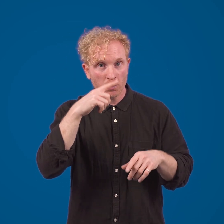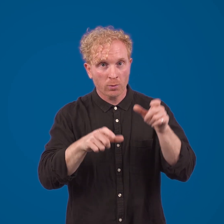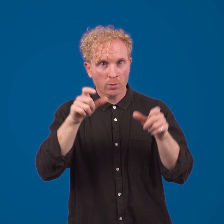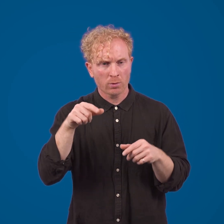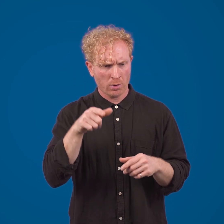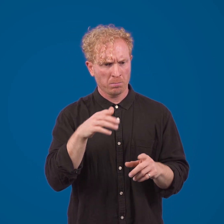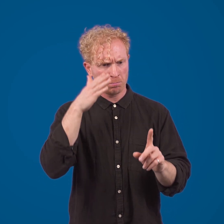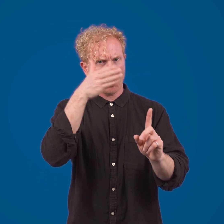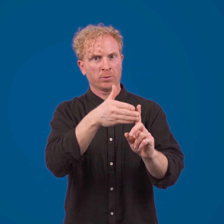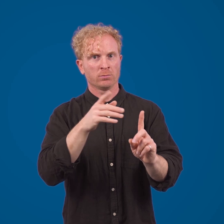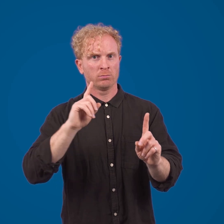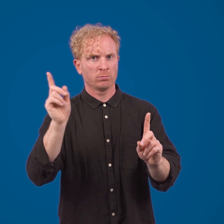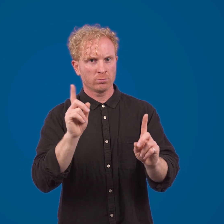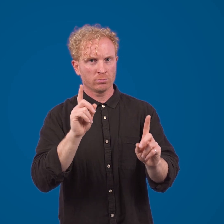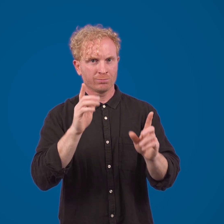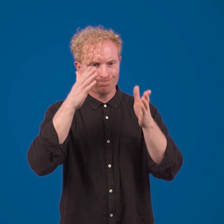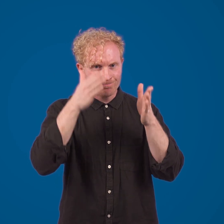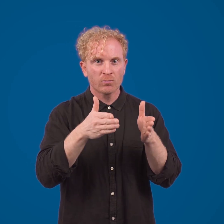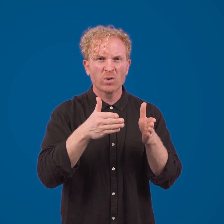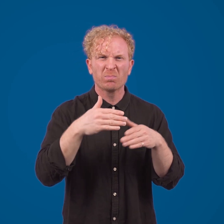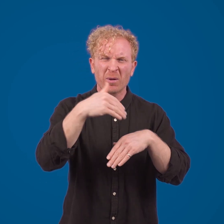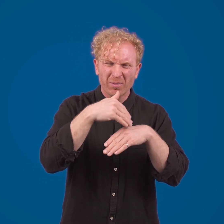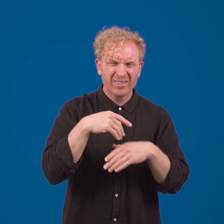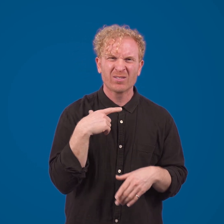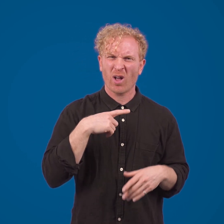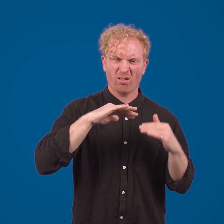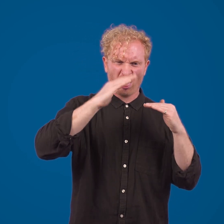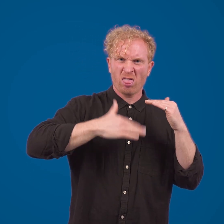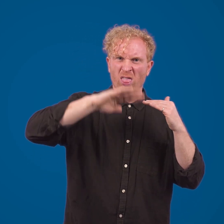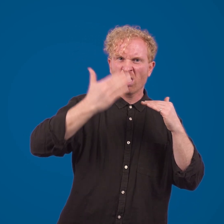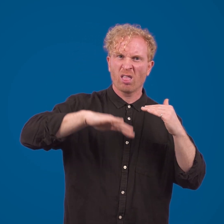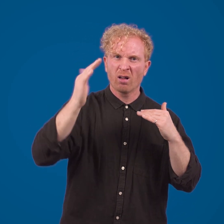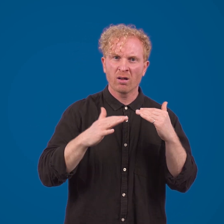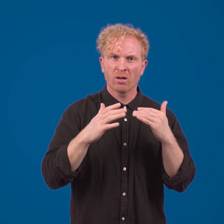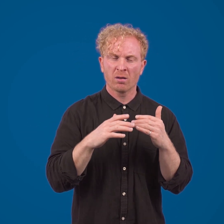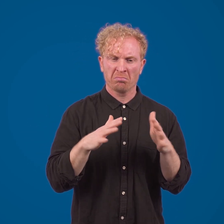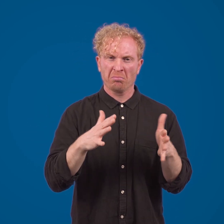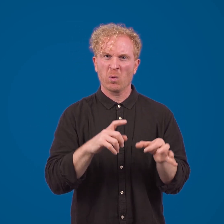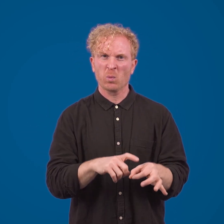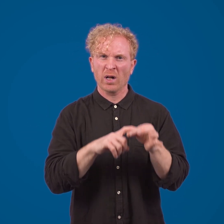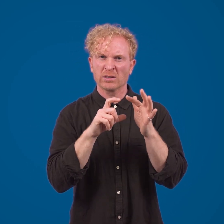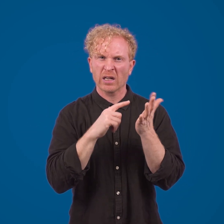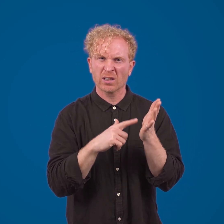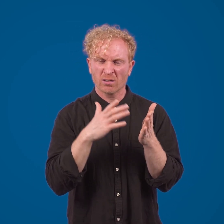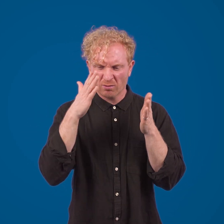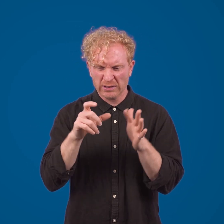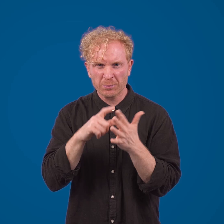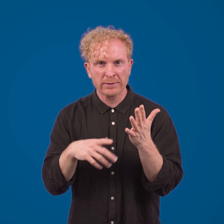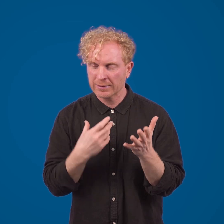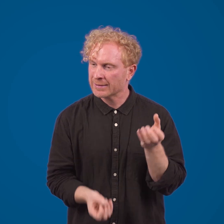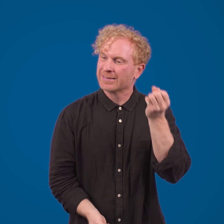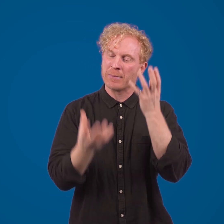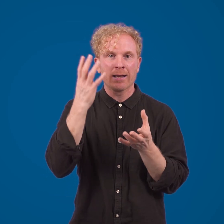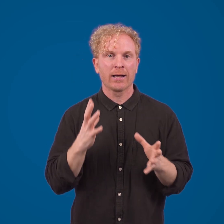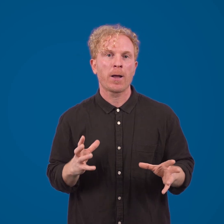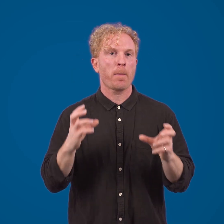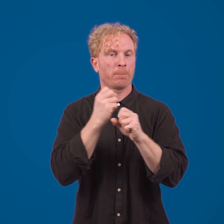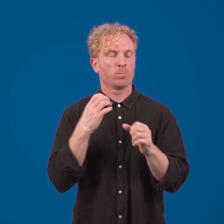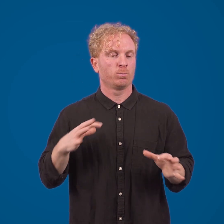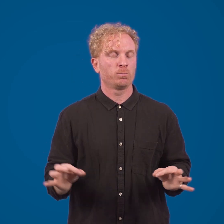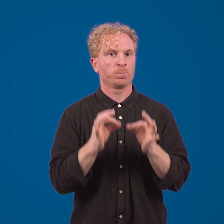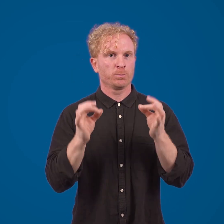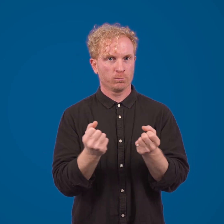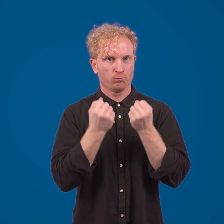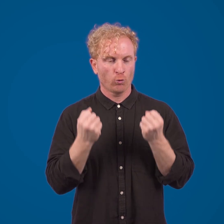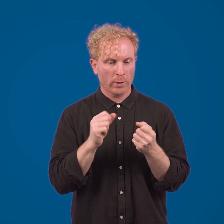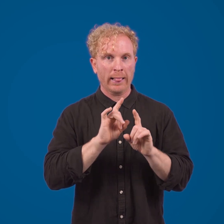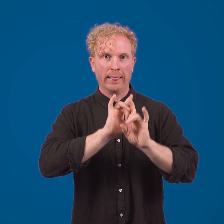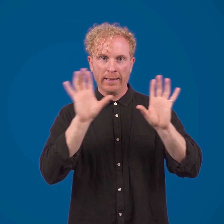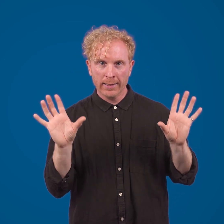The purpose is to address the problem of inconsistent and poor-quality data on disability.